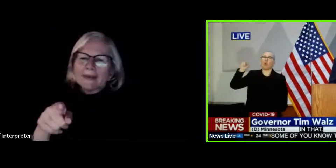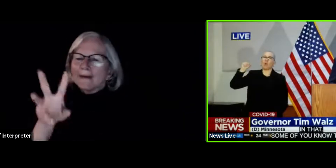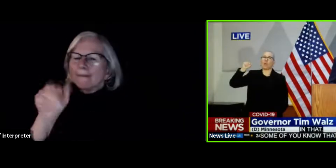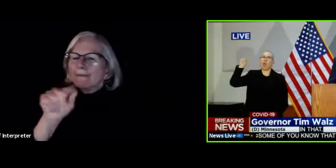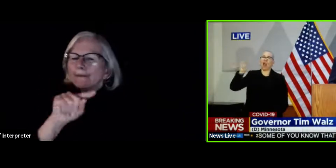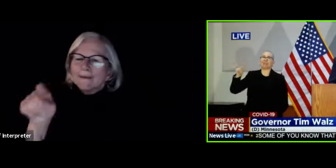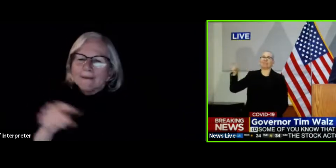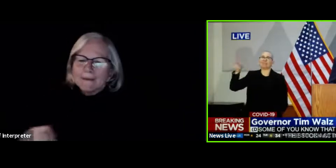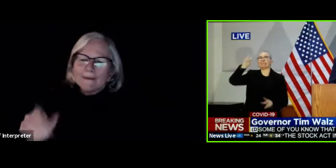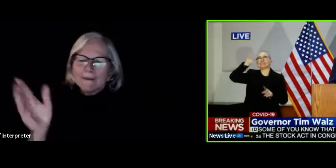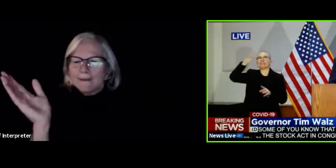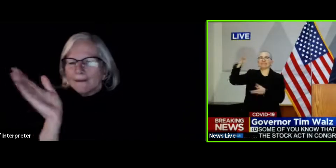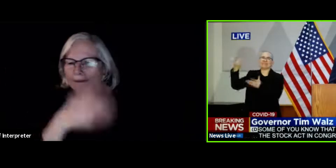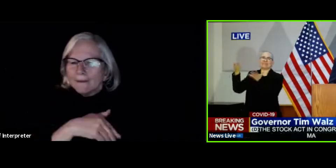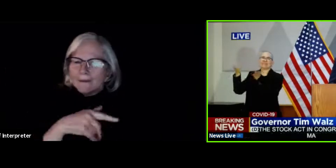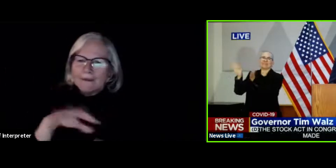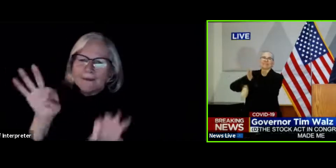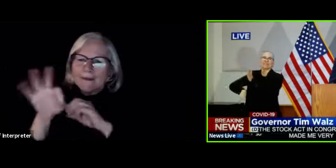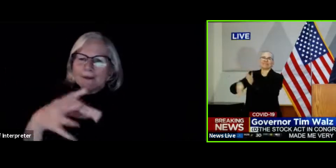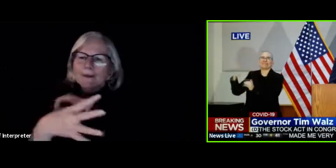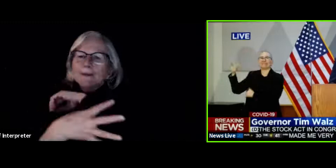MY BLOUNT WAS I DIDN'T BELIEVE MY COLLEAGUES WERE CHEATING SO